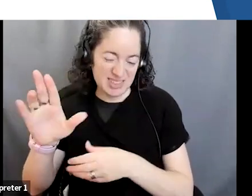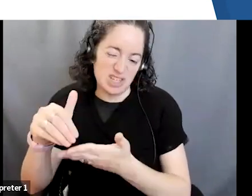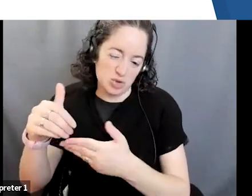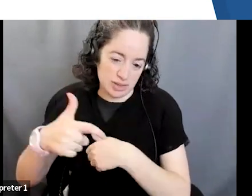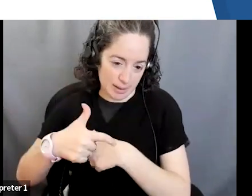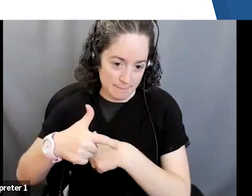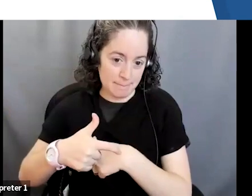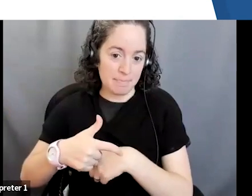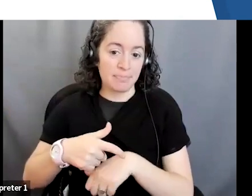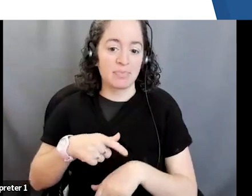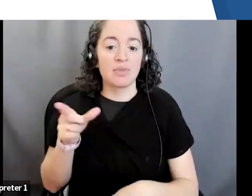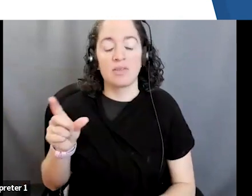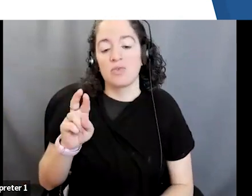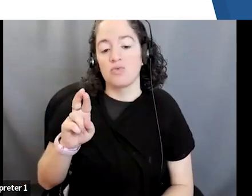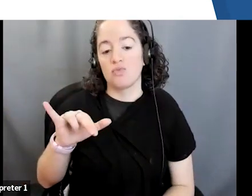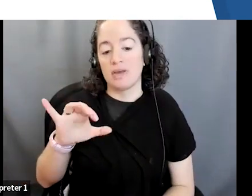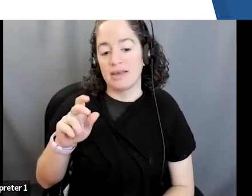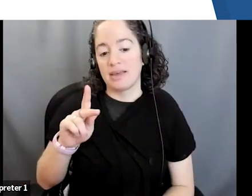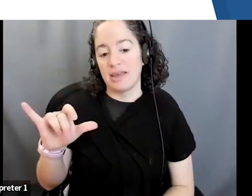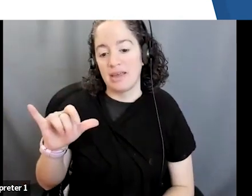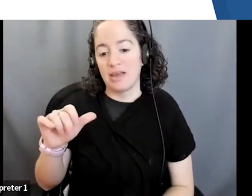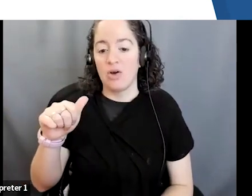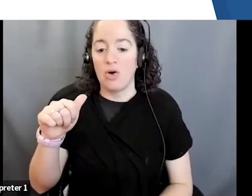Ricky Onsman from TPGI will be presenting